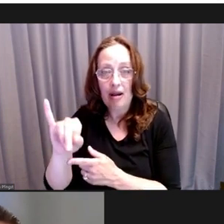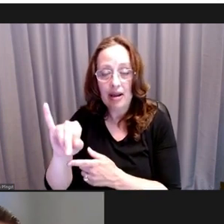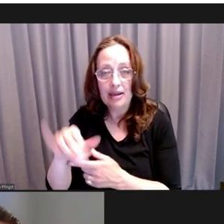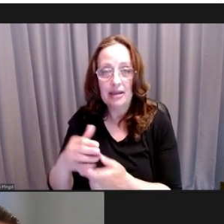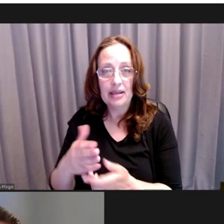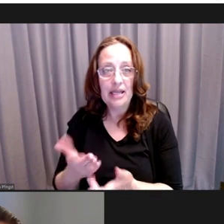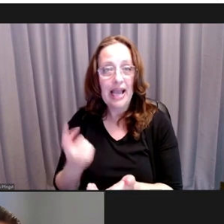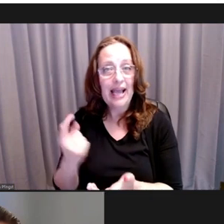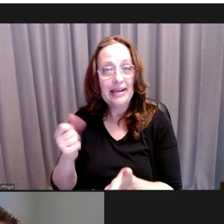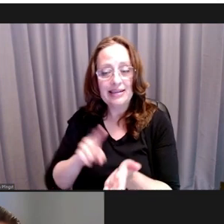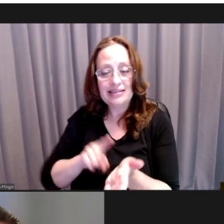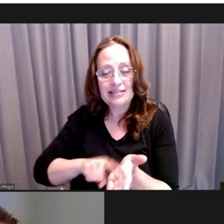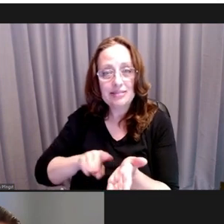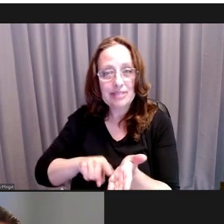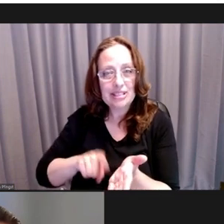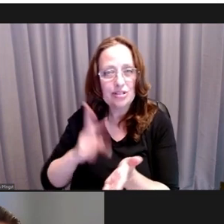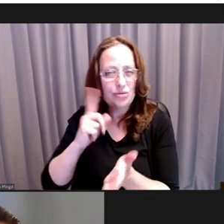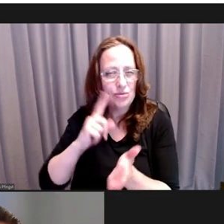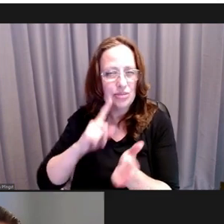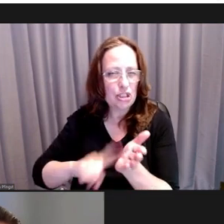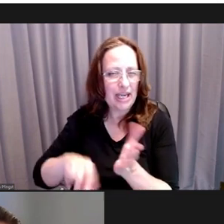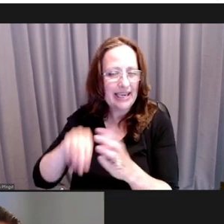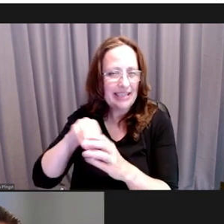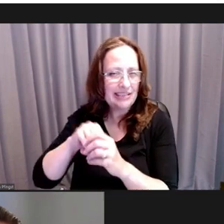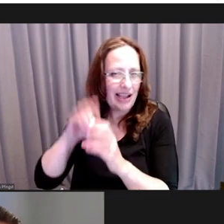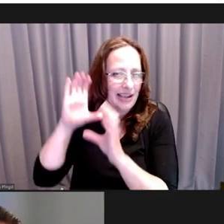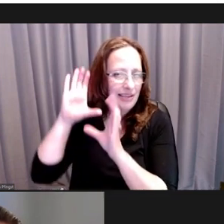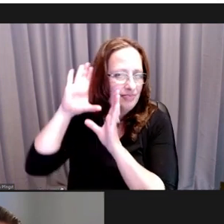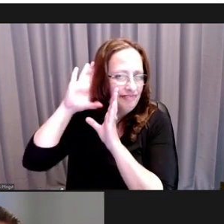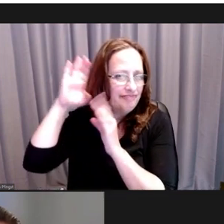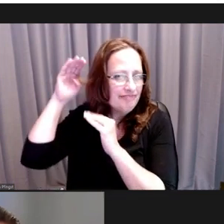So I would say it's almost always a discussion, and there are definitely things that we may see